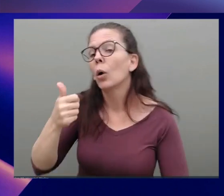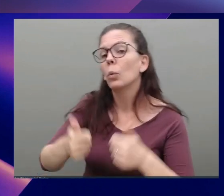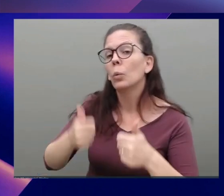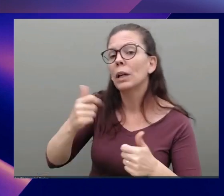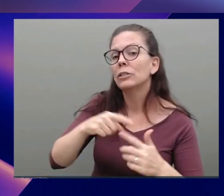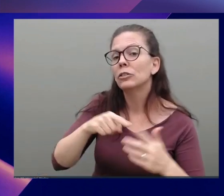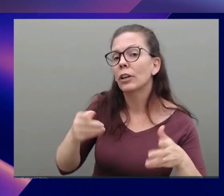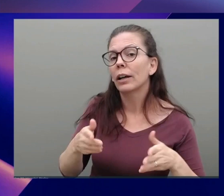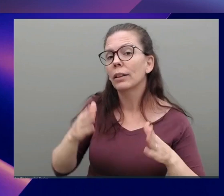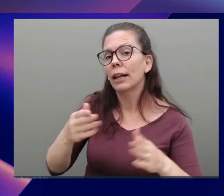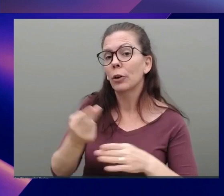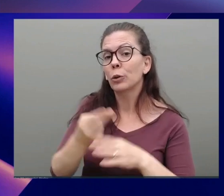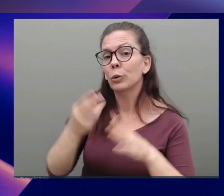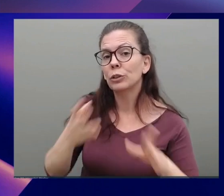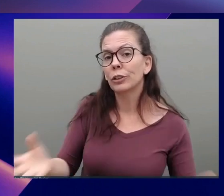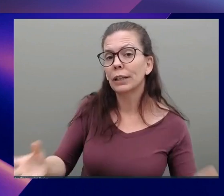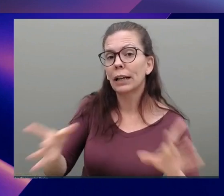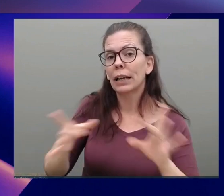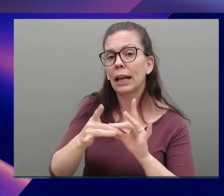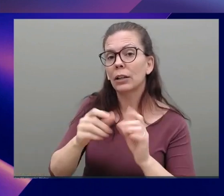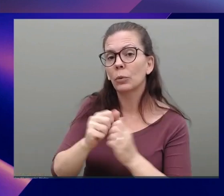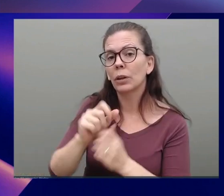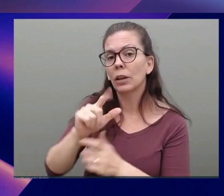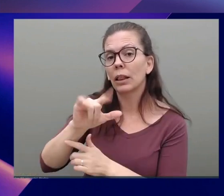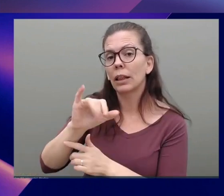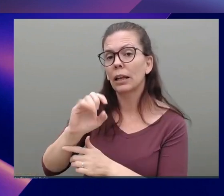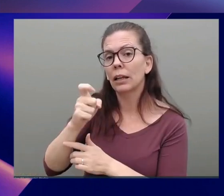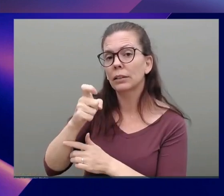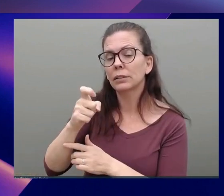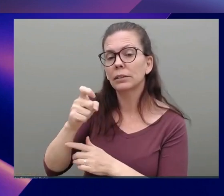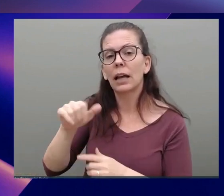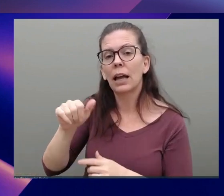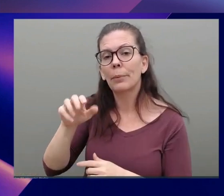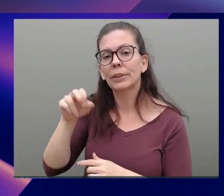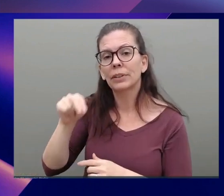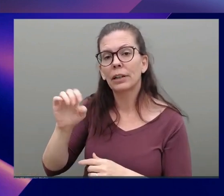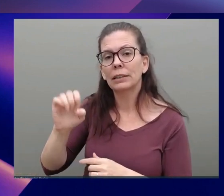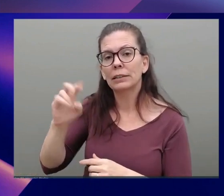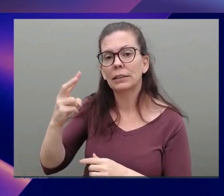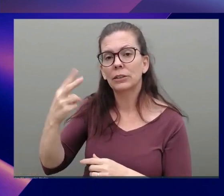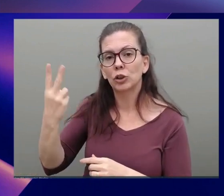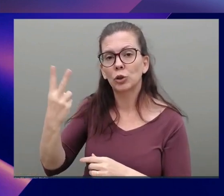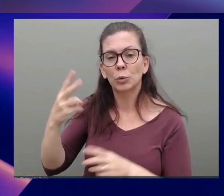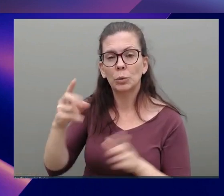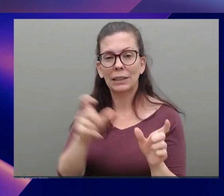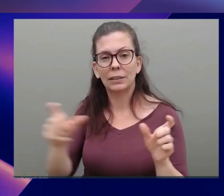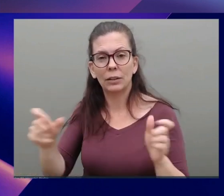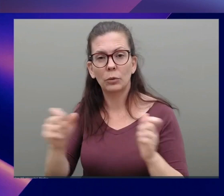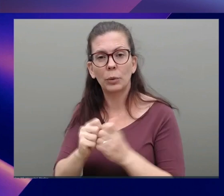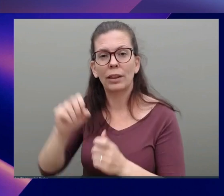to connect to a Linux Amazon EC2 instance via an SSH client? Ooh.